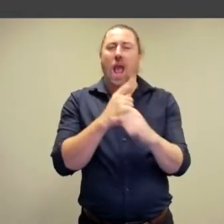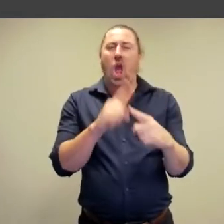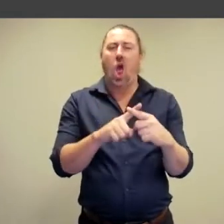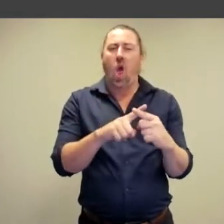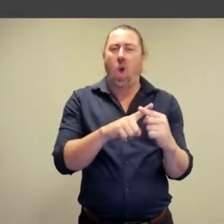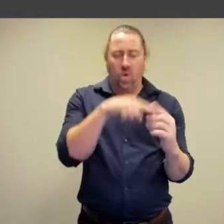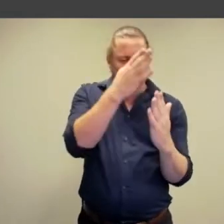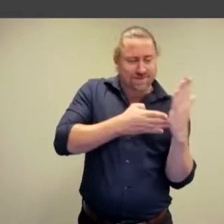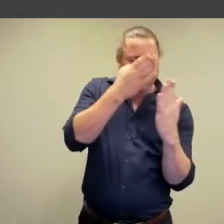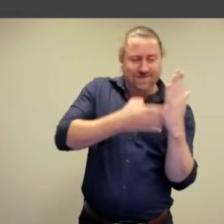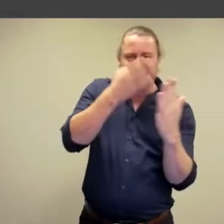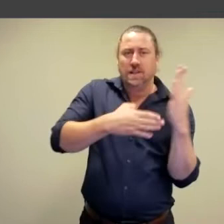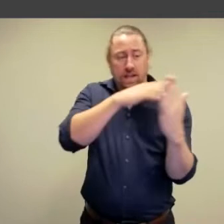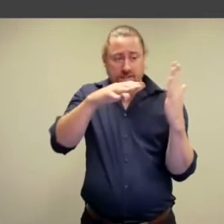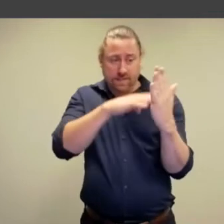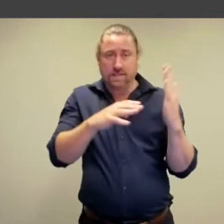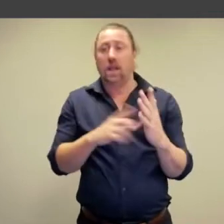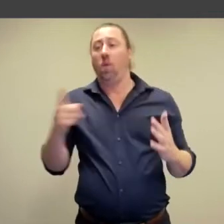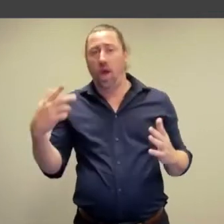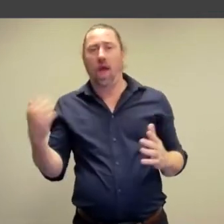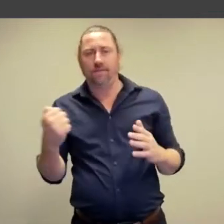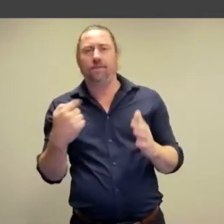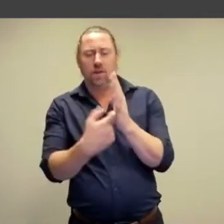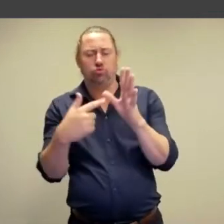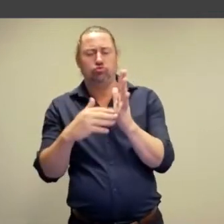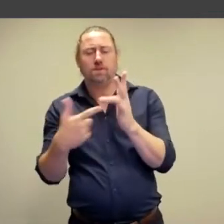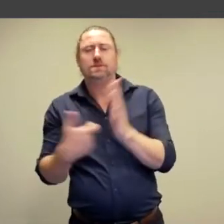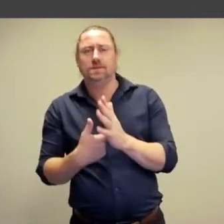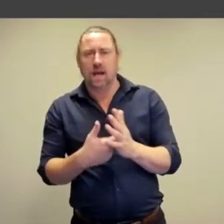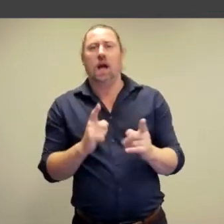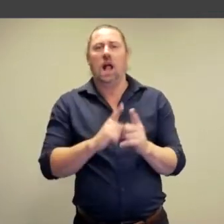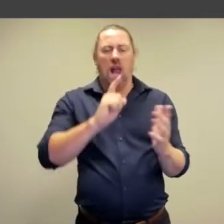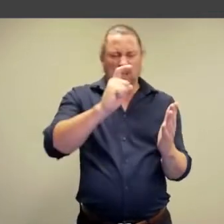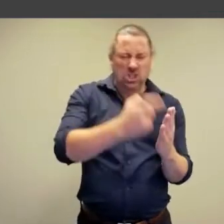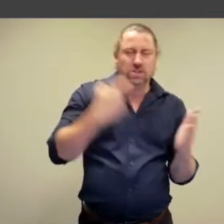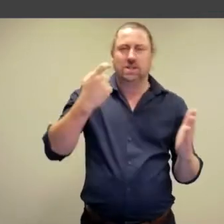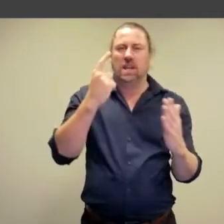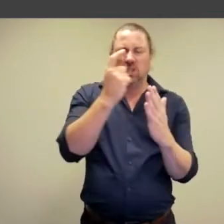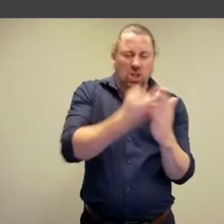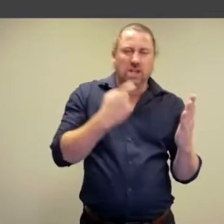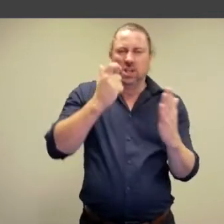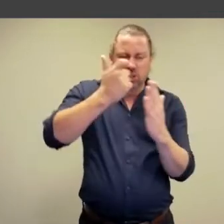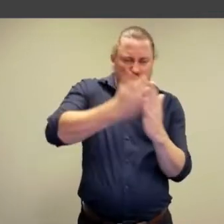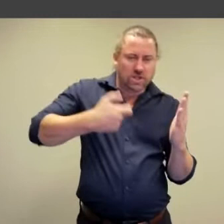then another hand was using a razor to slice